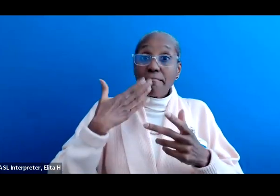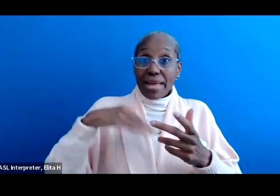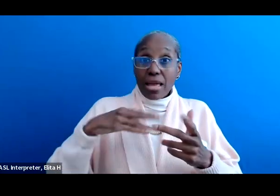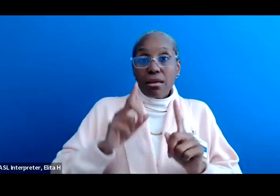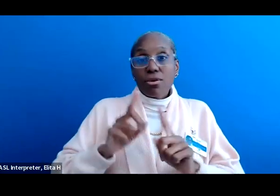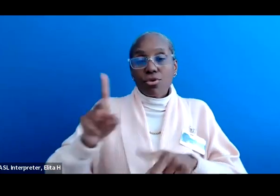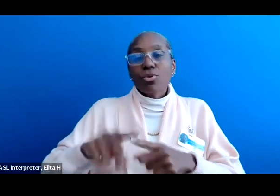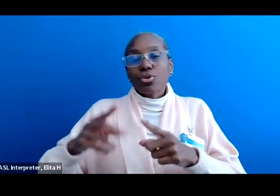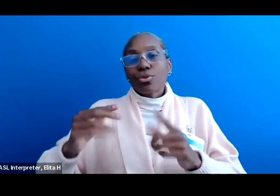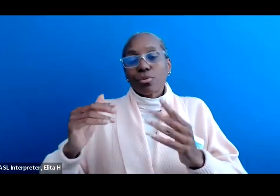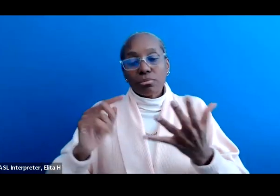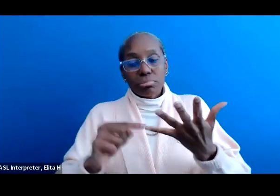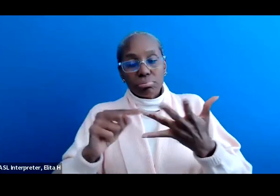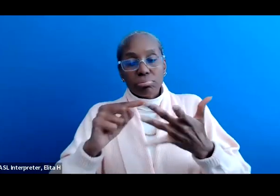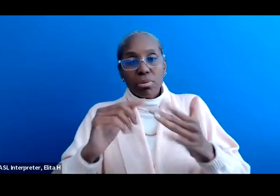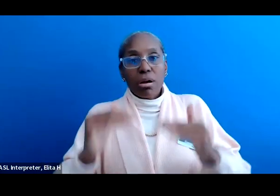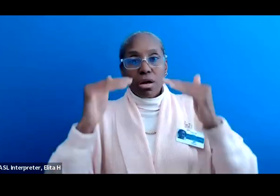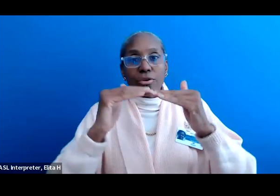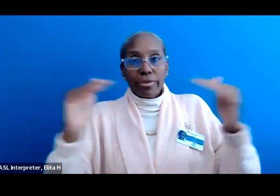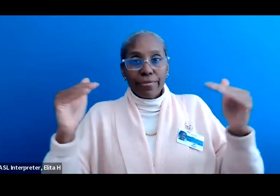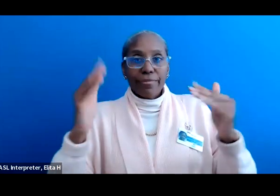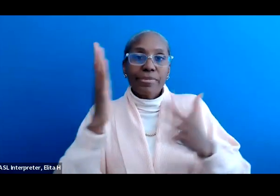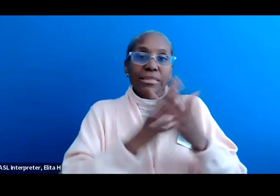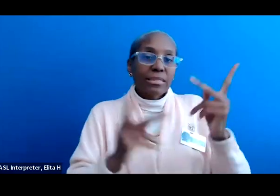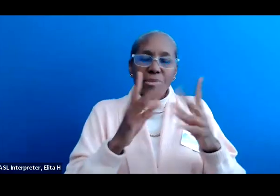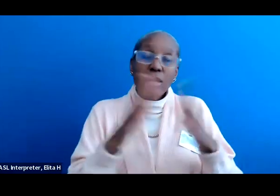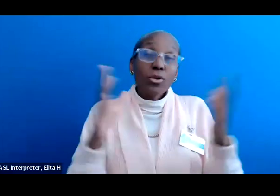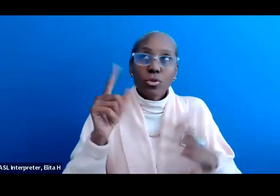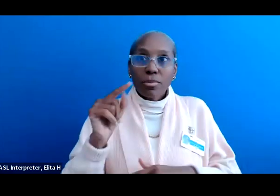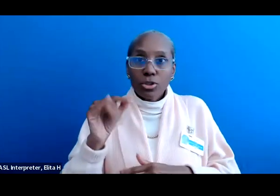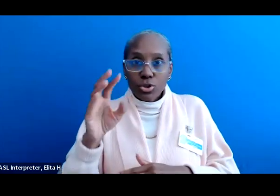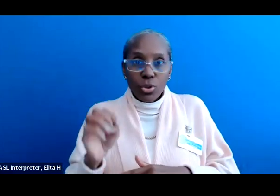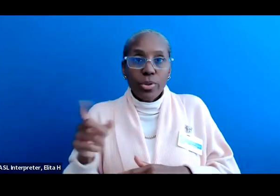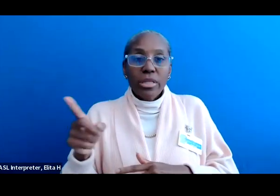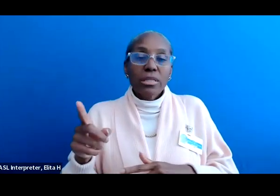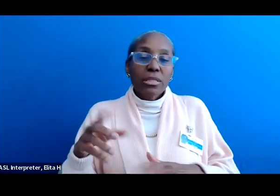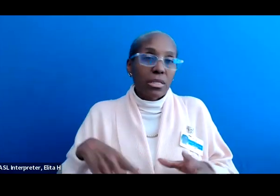of these higher-level things. Now, people who have so much tone that they’ve actually flung out of their wheelchair.